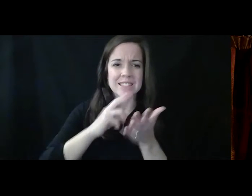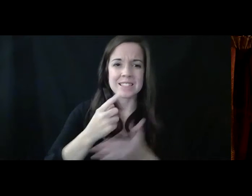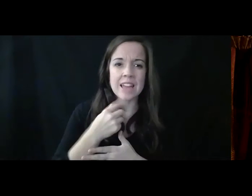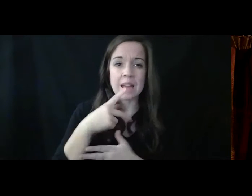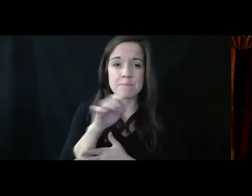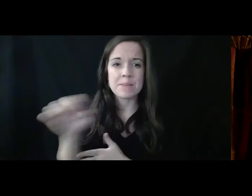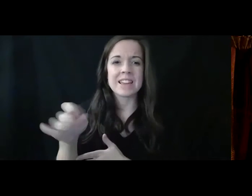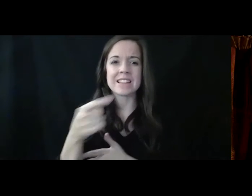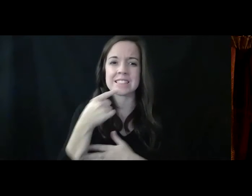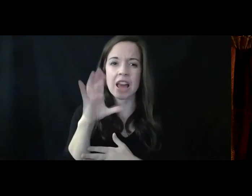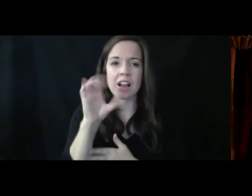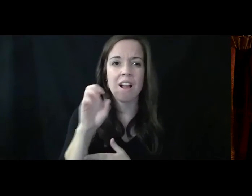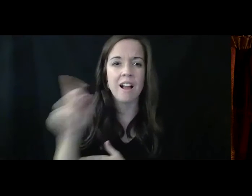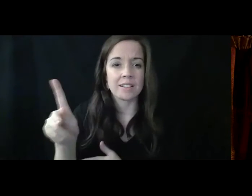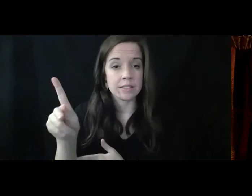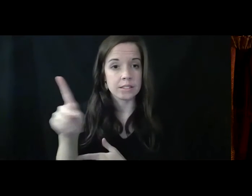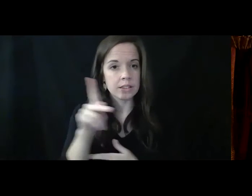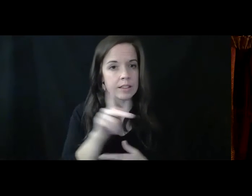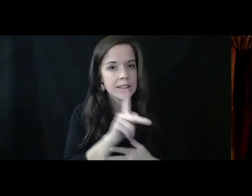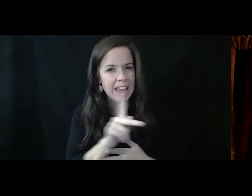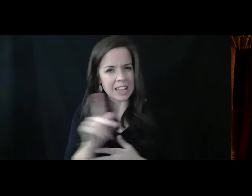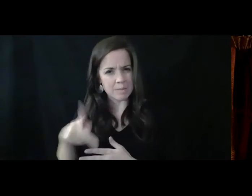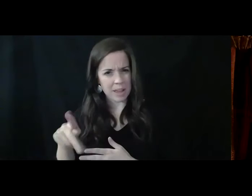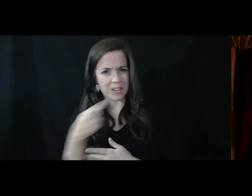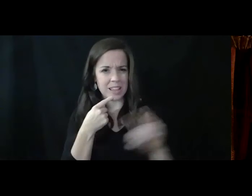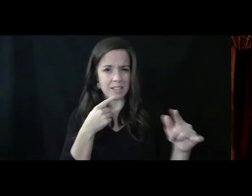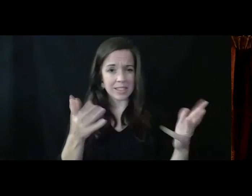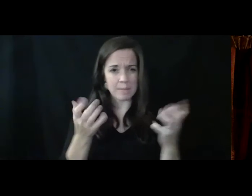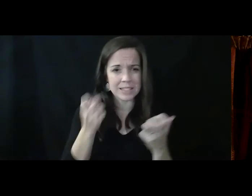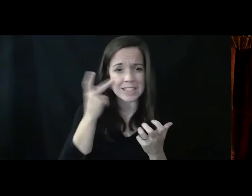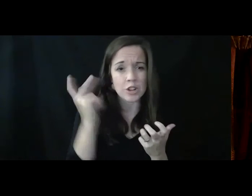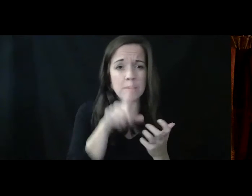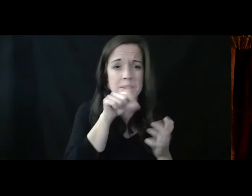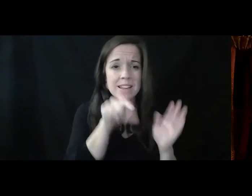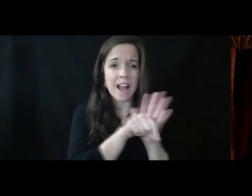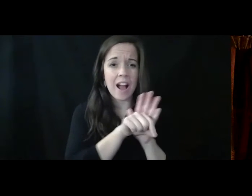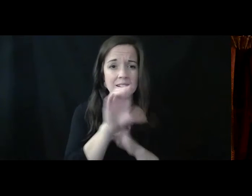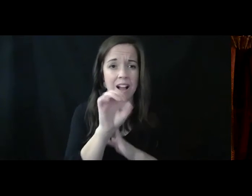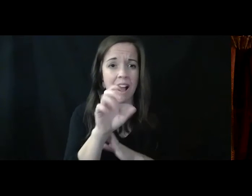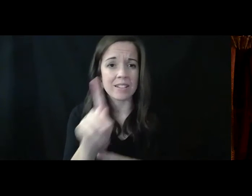Katy Perry sings the song // let me see your peacock-cock // behold my royal flesh